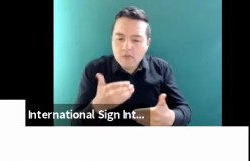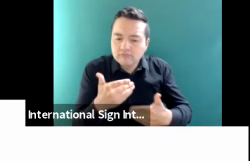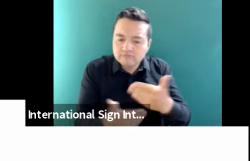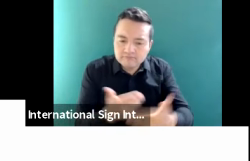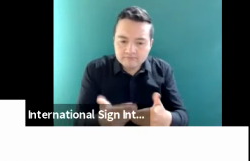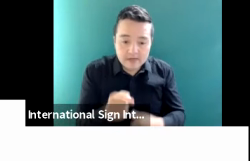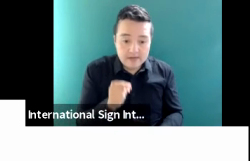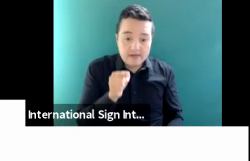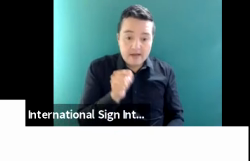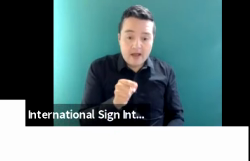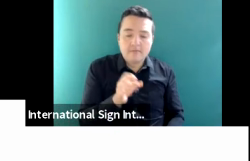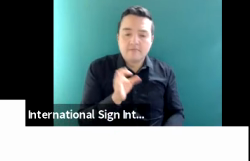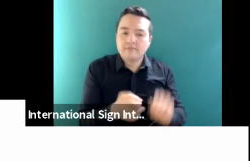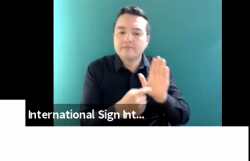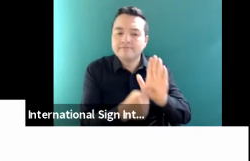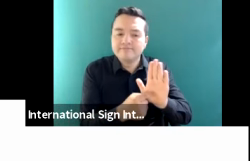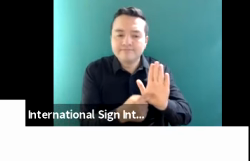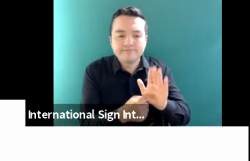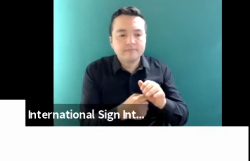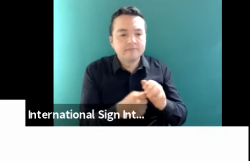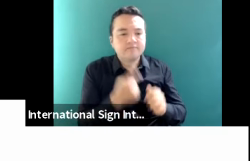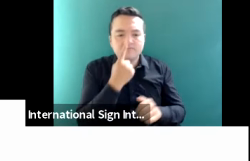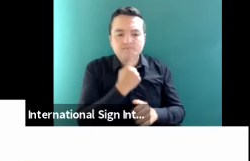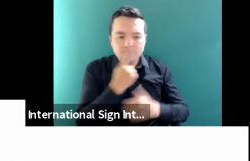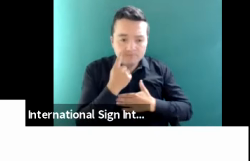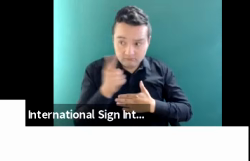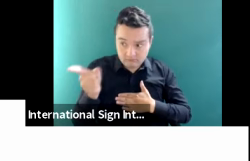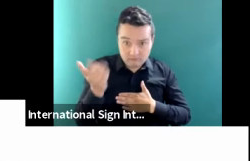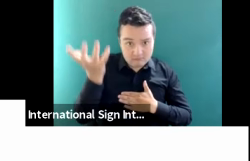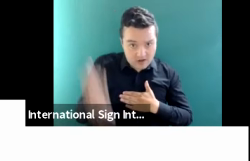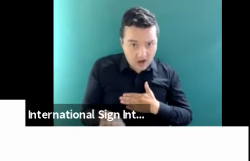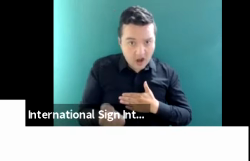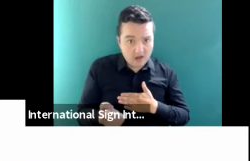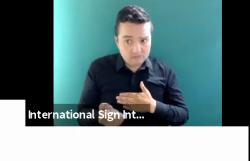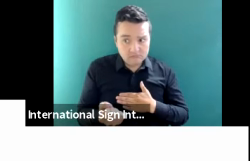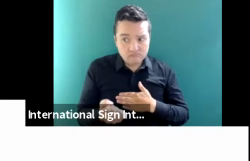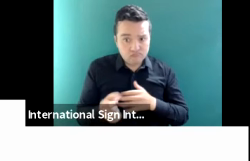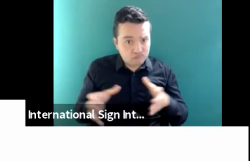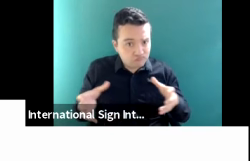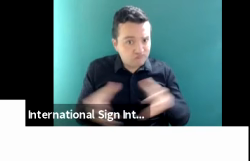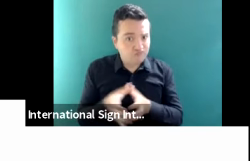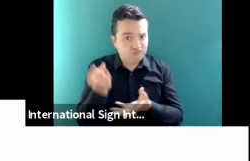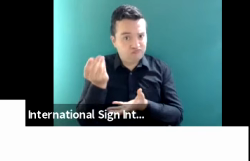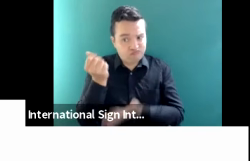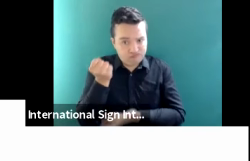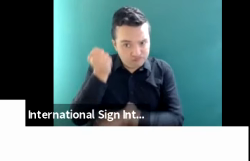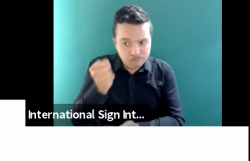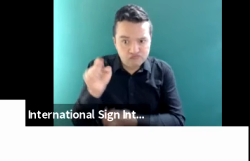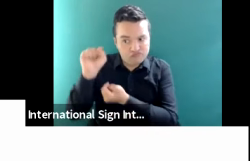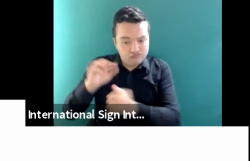You see each column high income, low and middle income and low income.